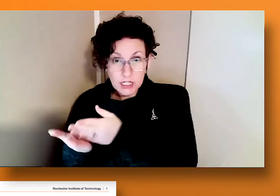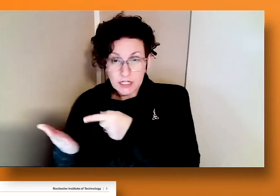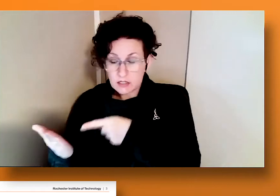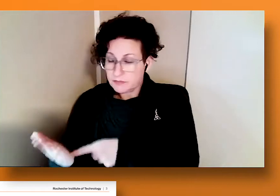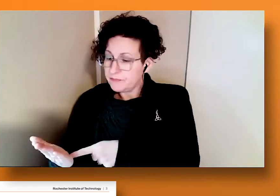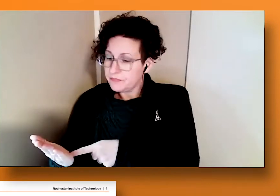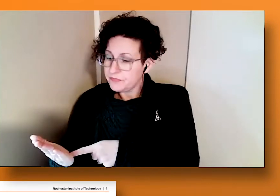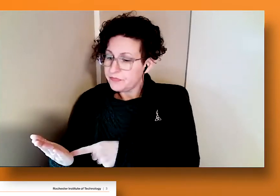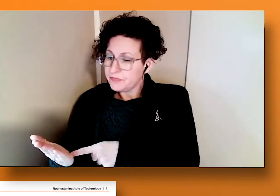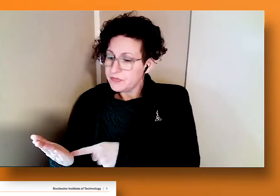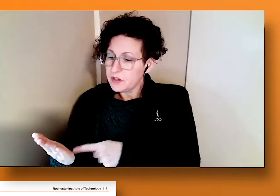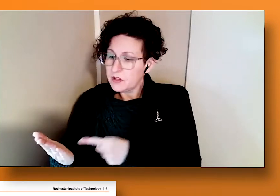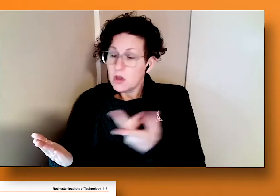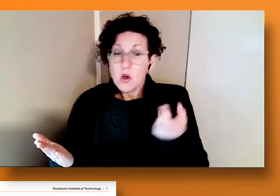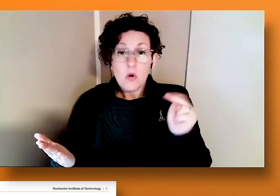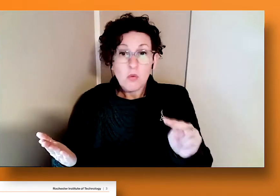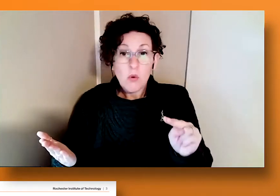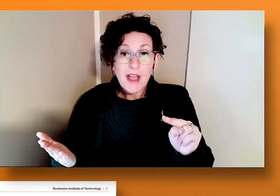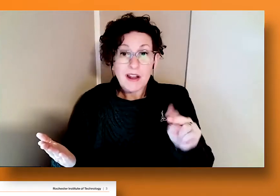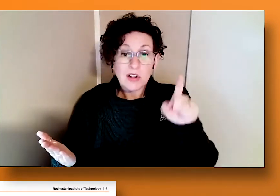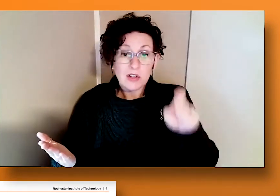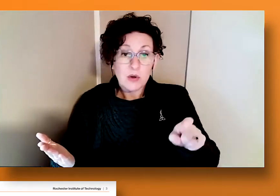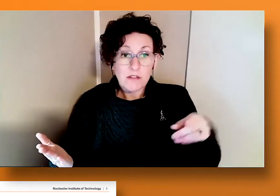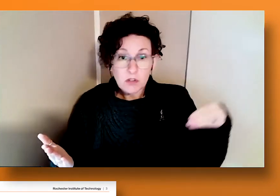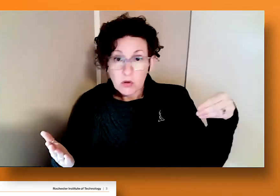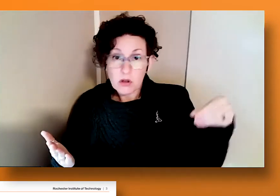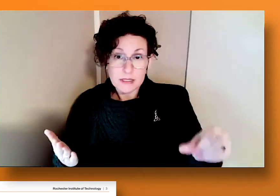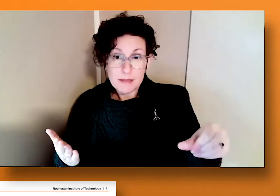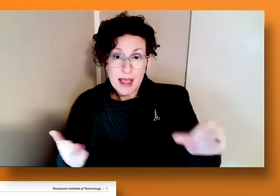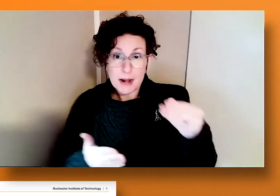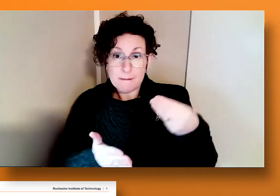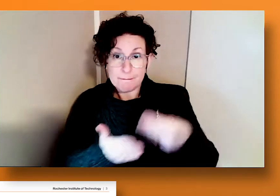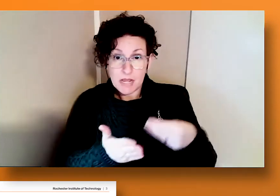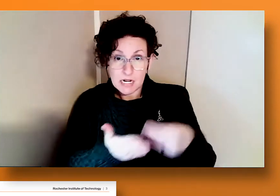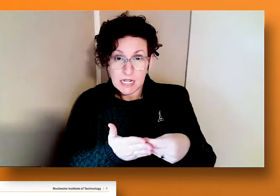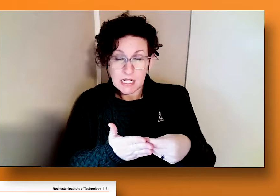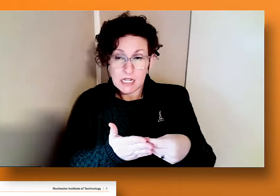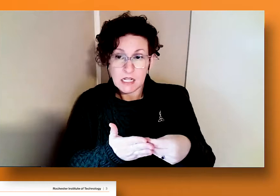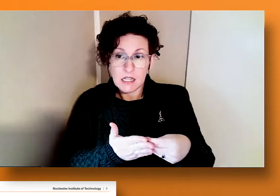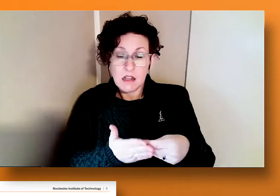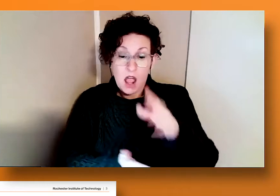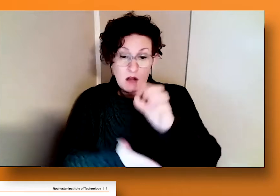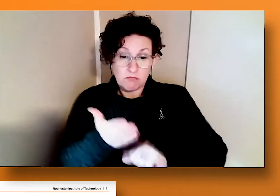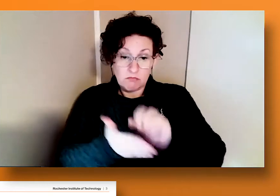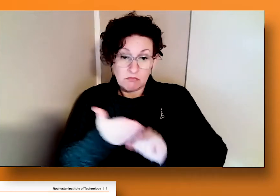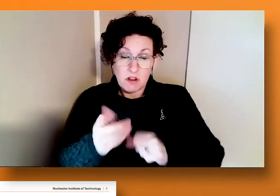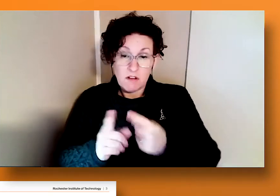when it comes time to actually have expenses hit the grant, sometimes the expenses are different